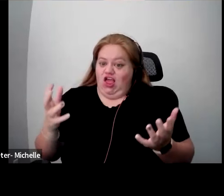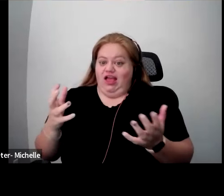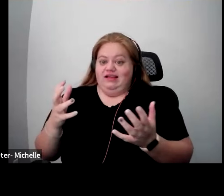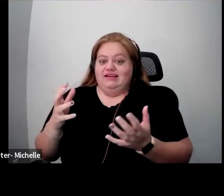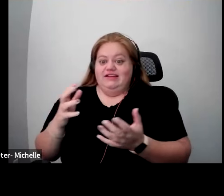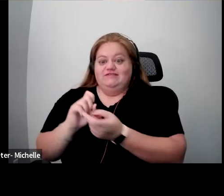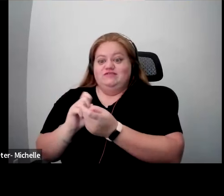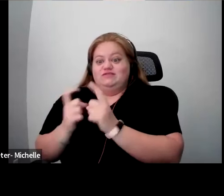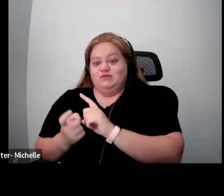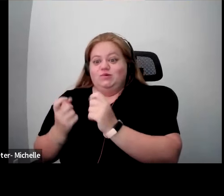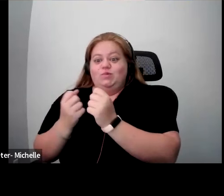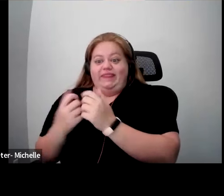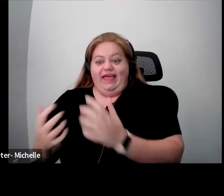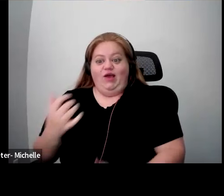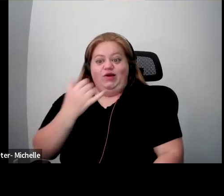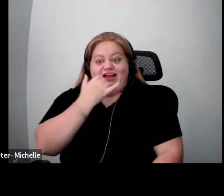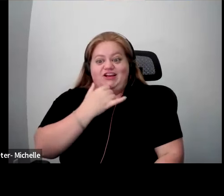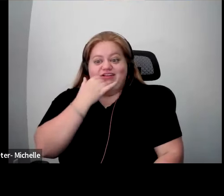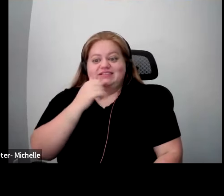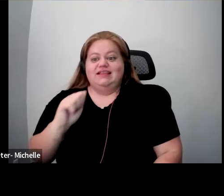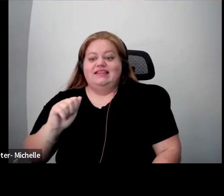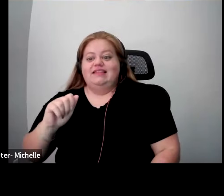And the LaTeXML team is interested in getting it